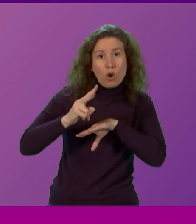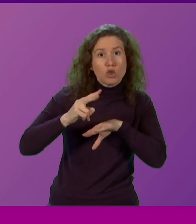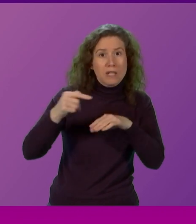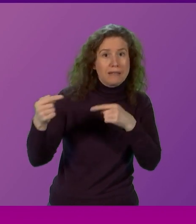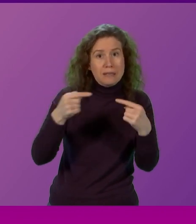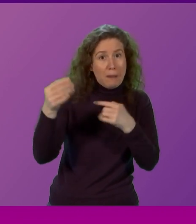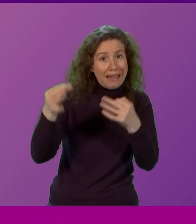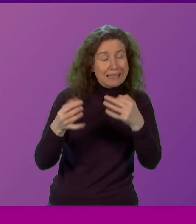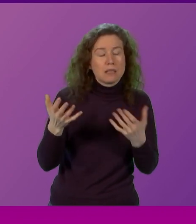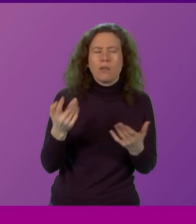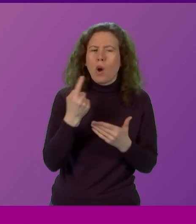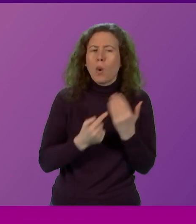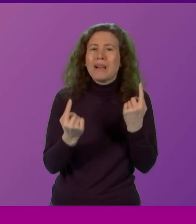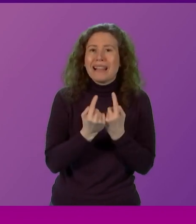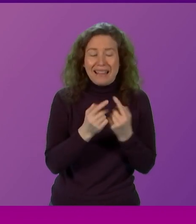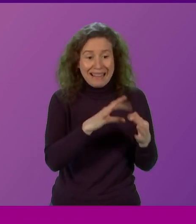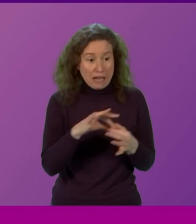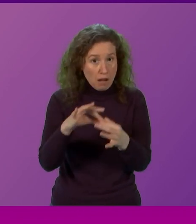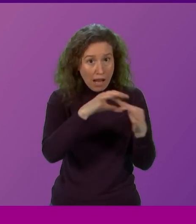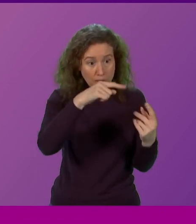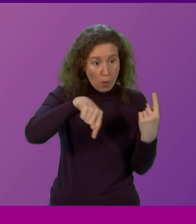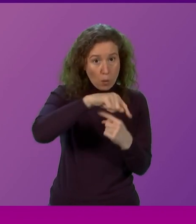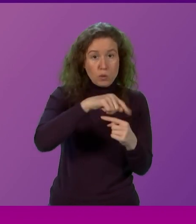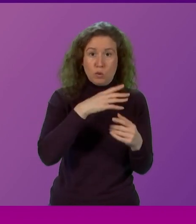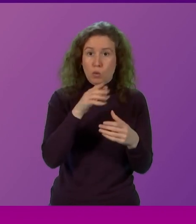The only thing that unites the candidates who are seeking to replace Nicola Sturgeon